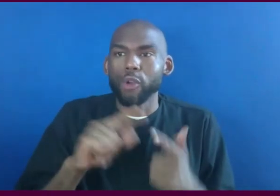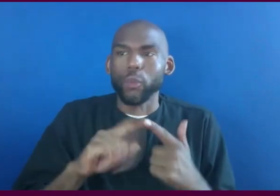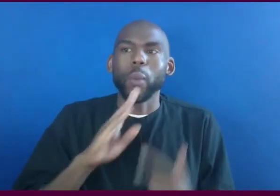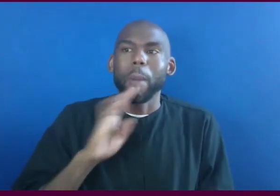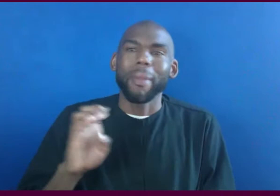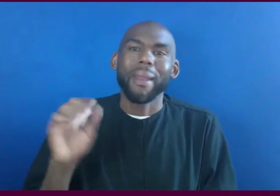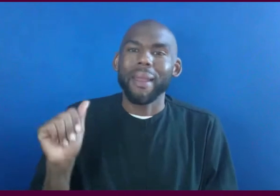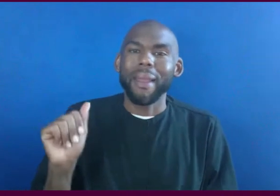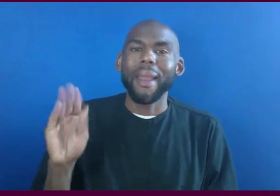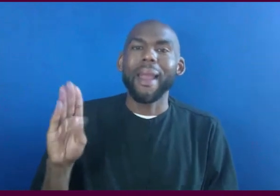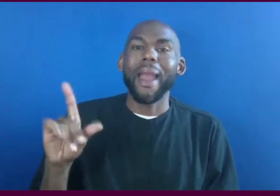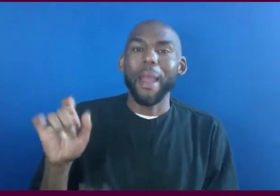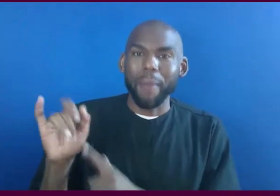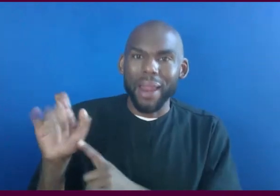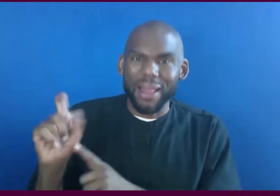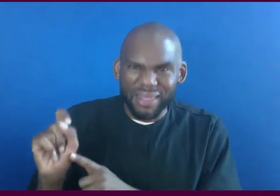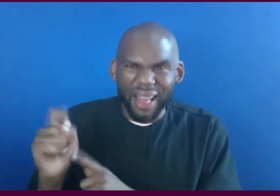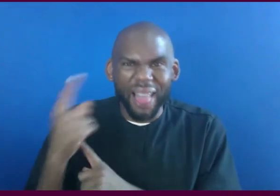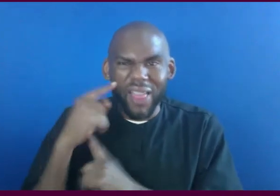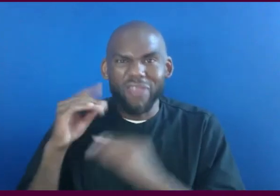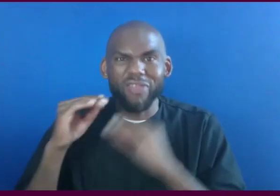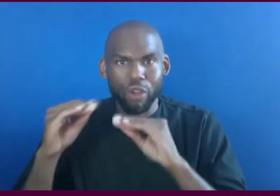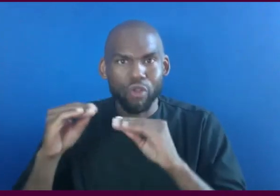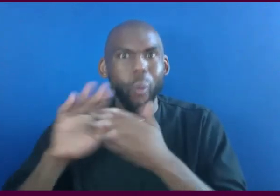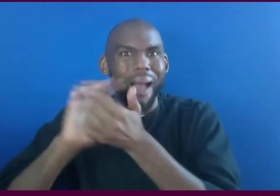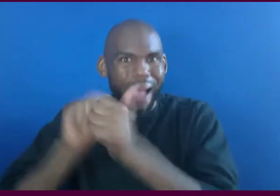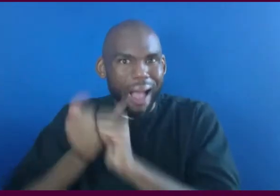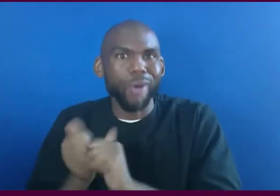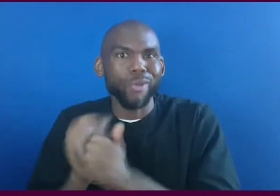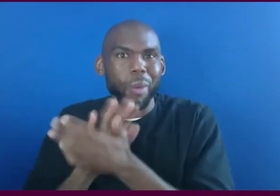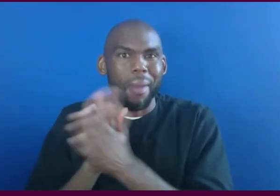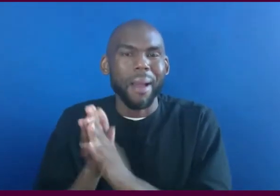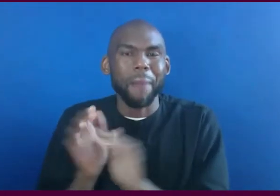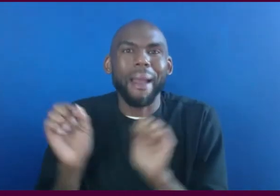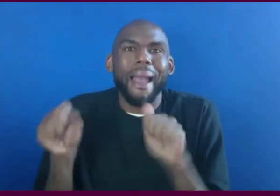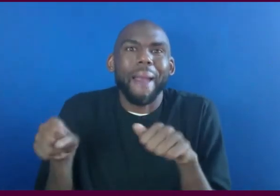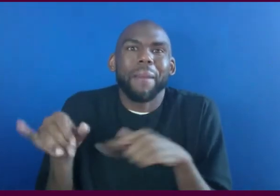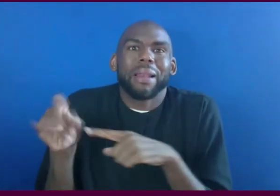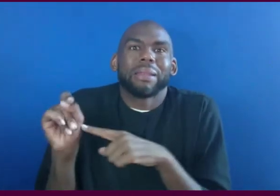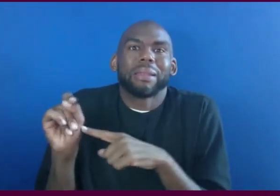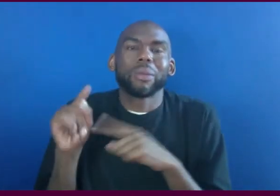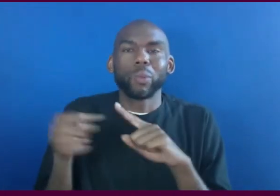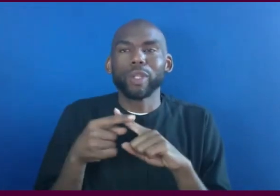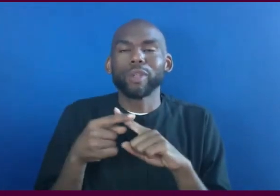I think people are more taught how to be ableist as they're growing up.